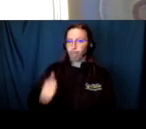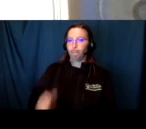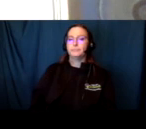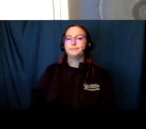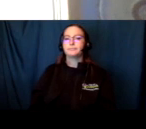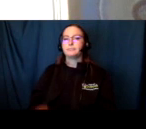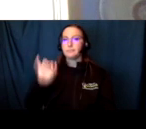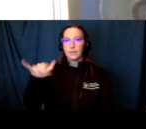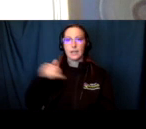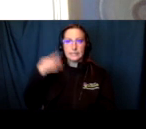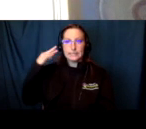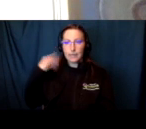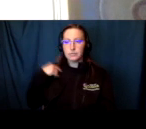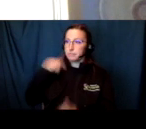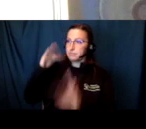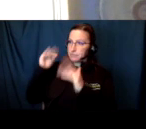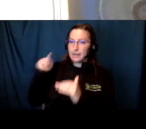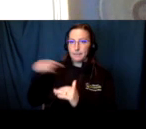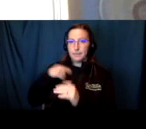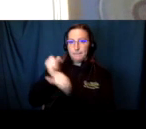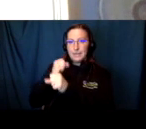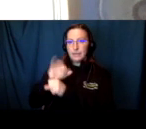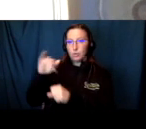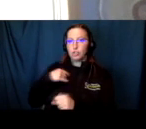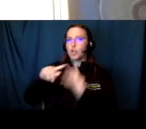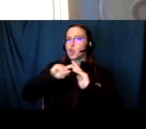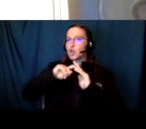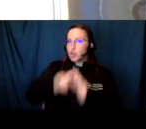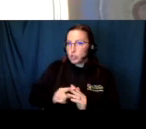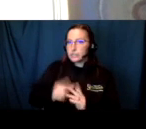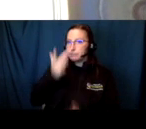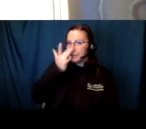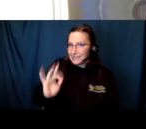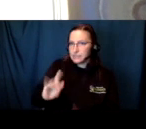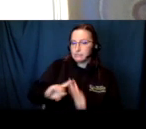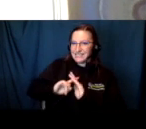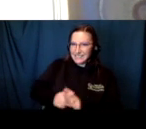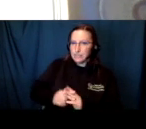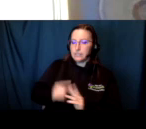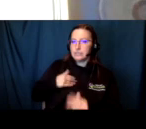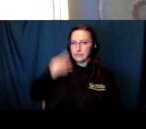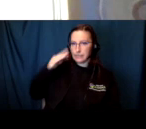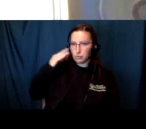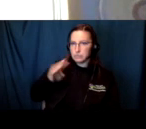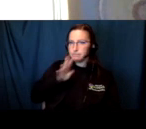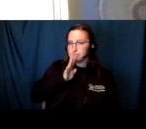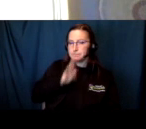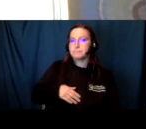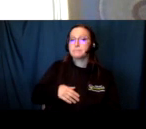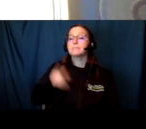expect them to be producing. Those are the earliest developing sounds and he's using language to get his